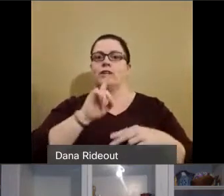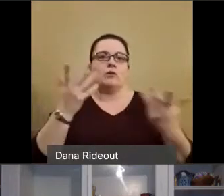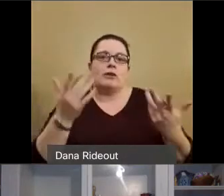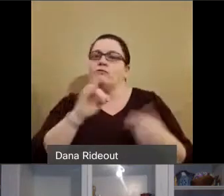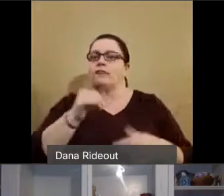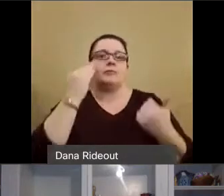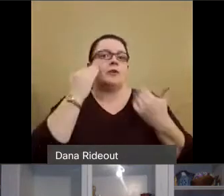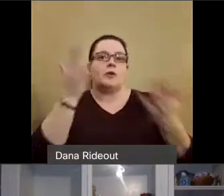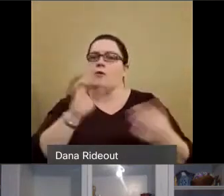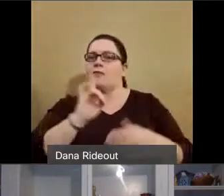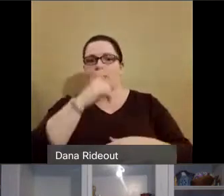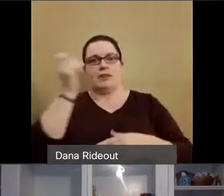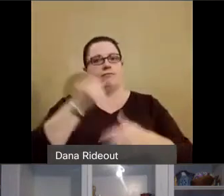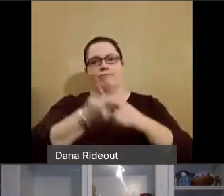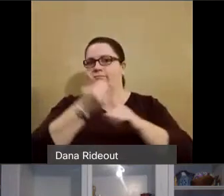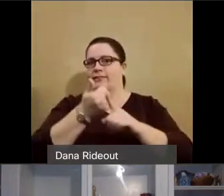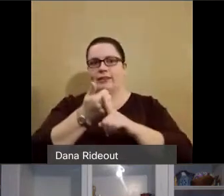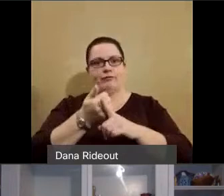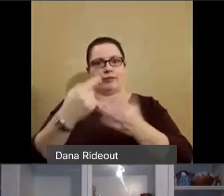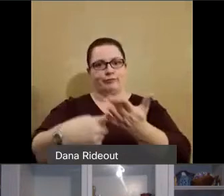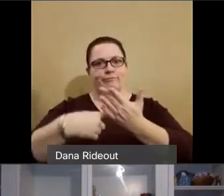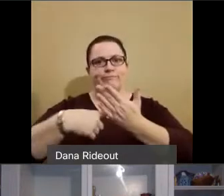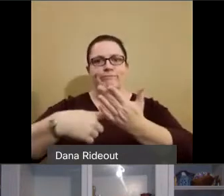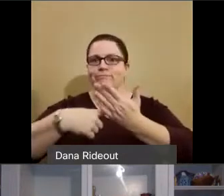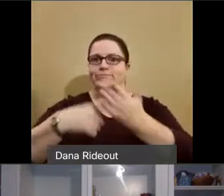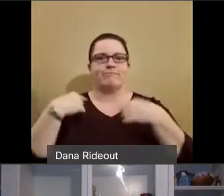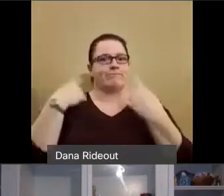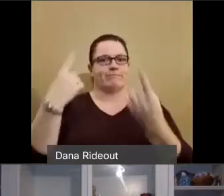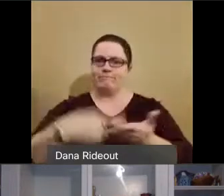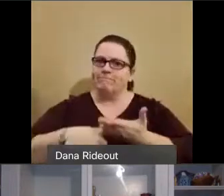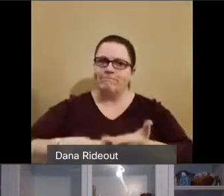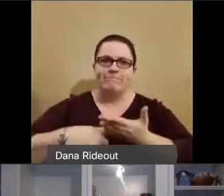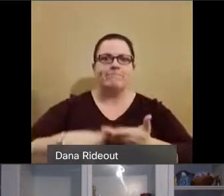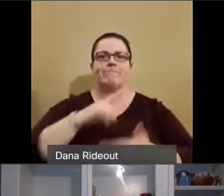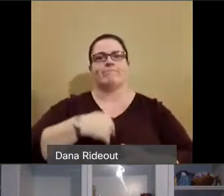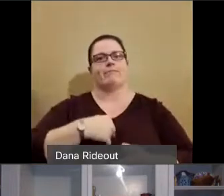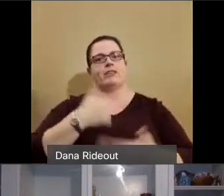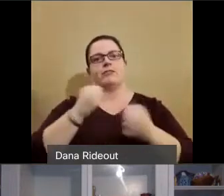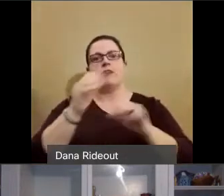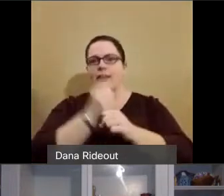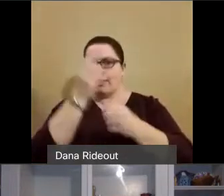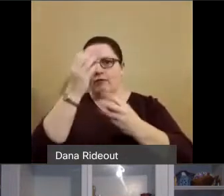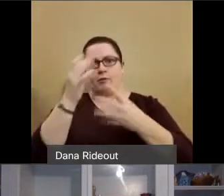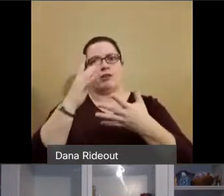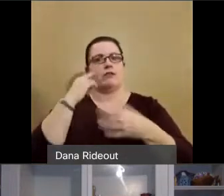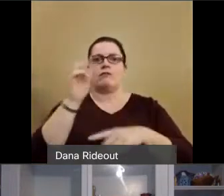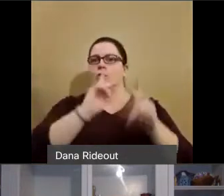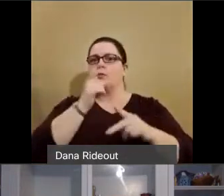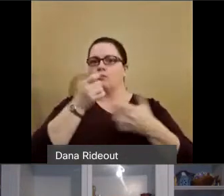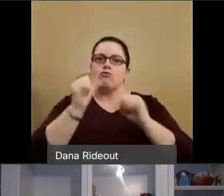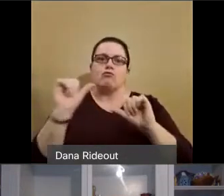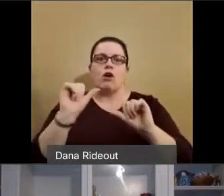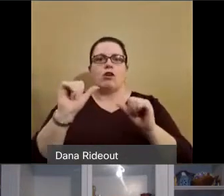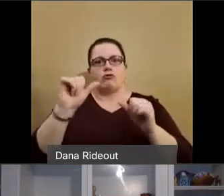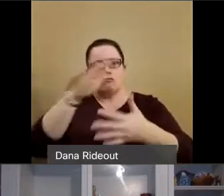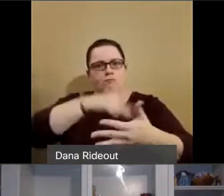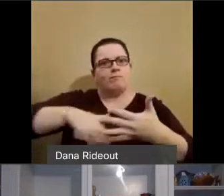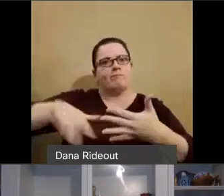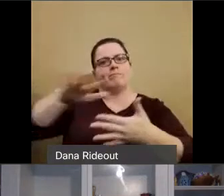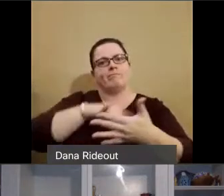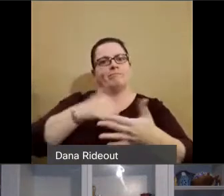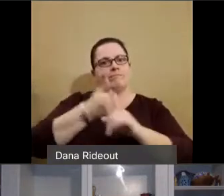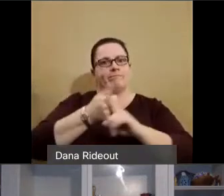and I've been actually trying to get this information for people who are actually systematically reviewing how effective board closures are because everyone points to New Zealand says,